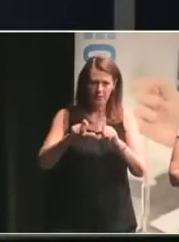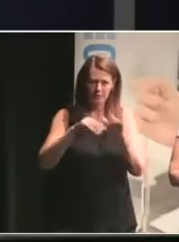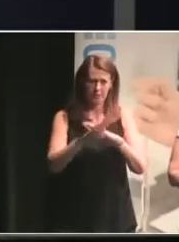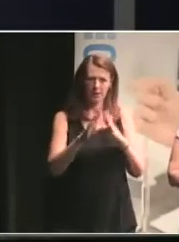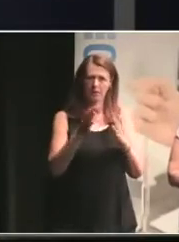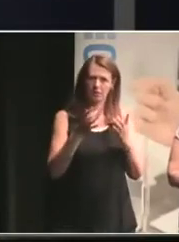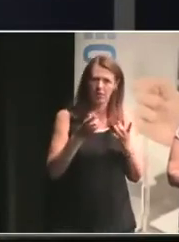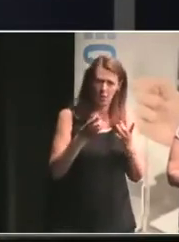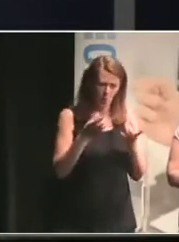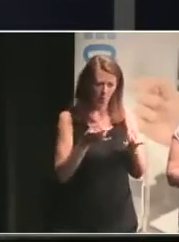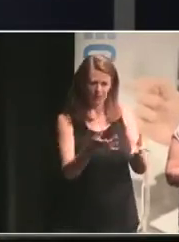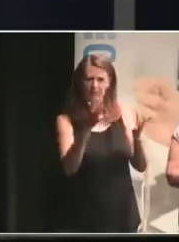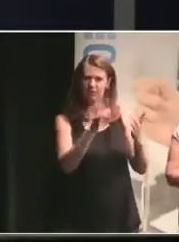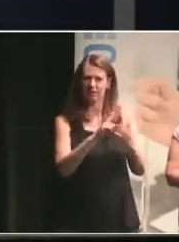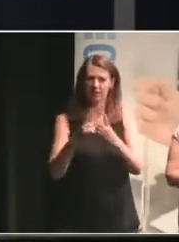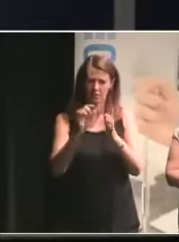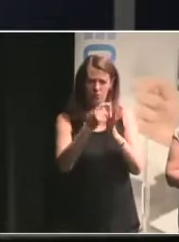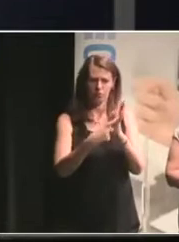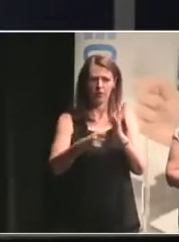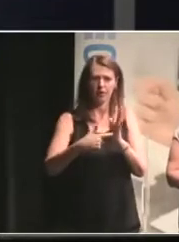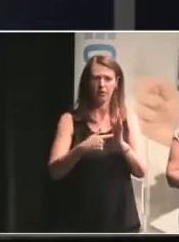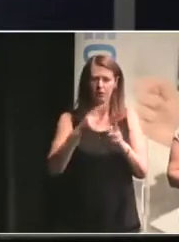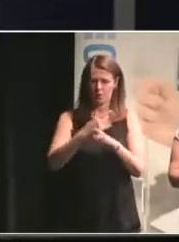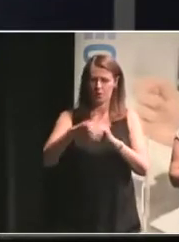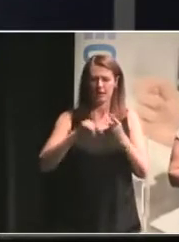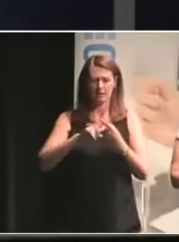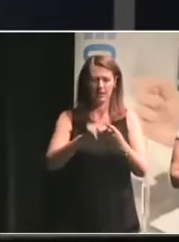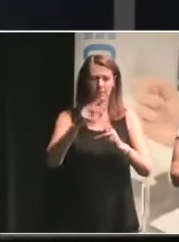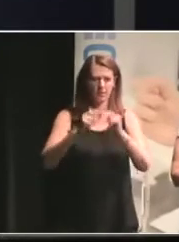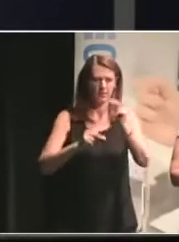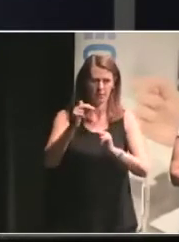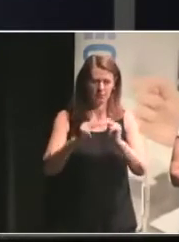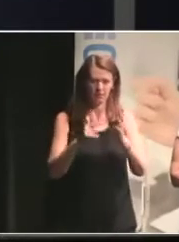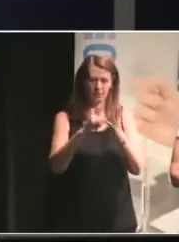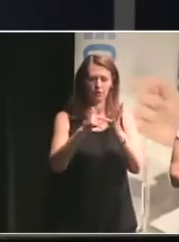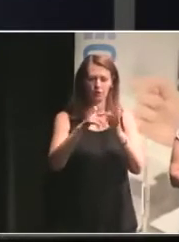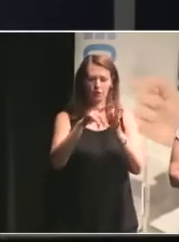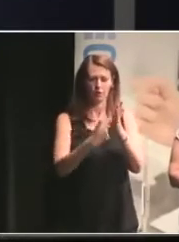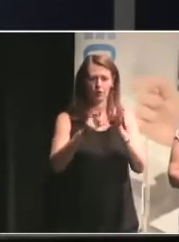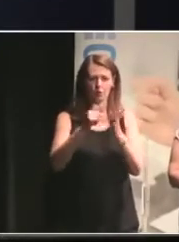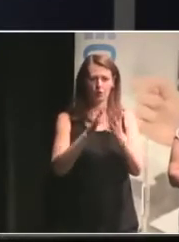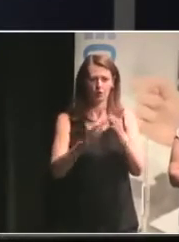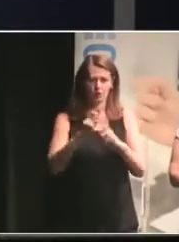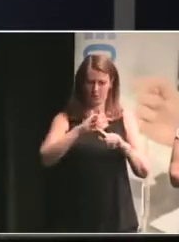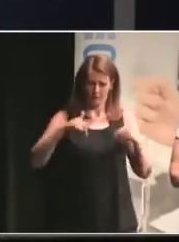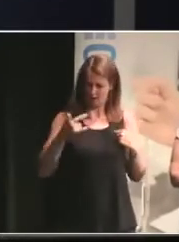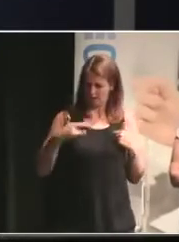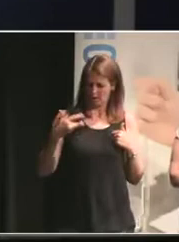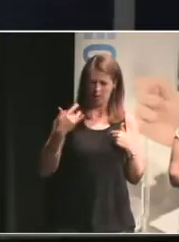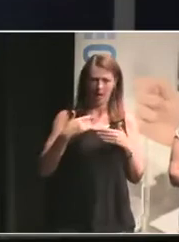rest of it we talk about sustainable development and stewardship of our life cycle of products.